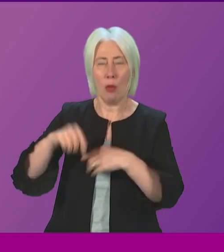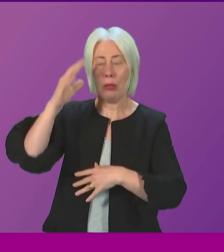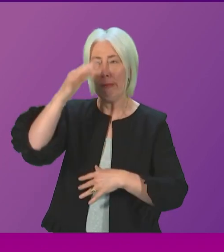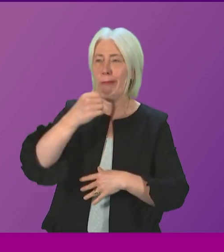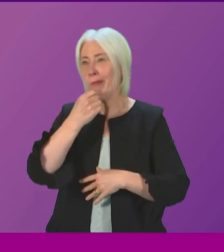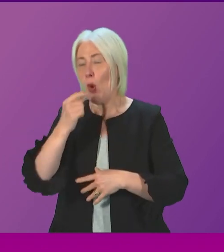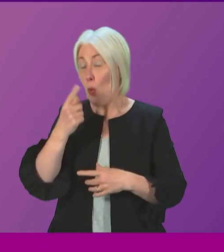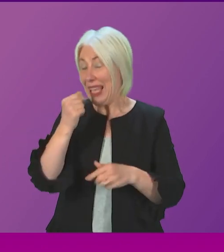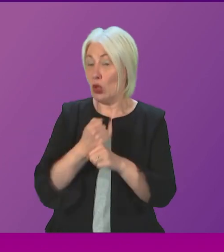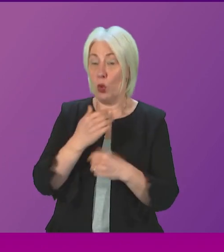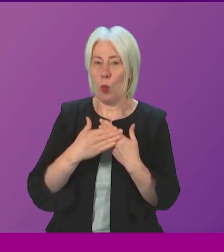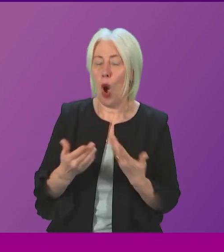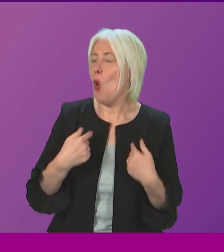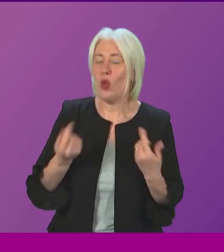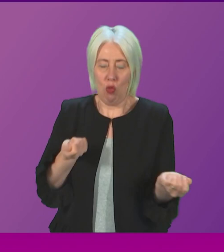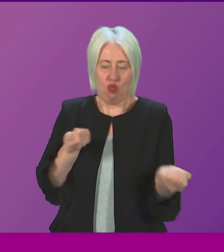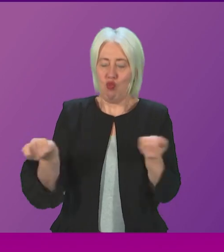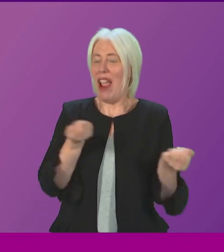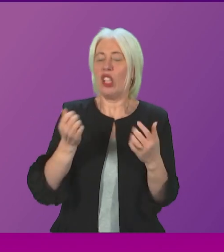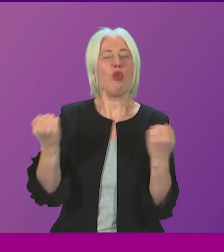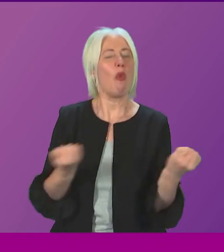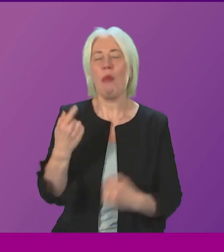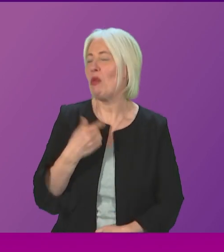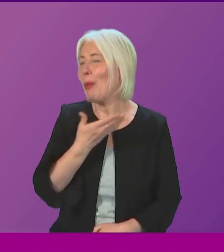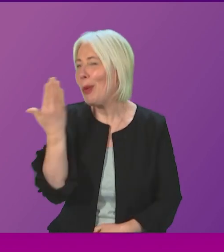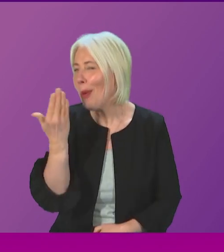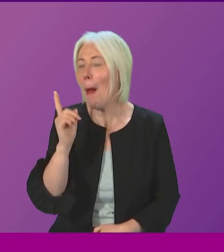Even though we do not have the regulatory powers to take direct action, we can perhaps